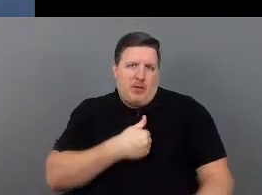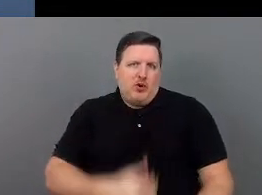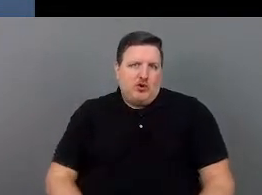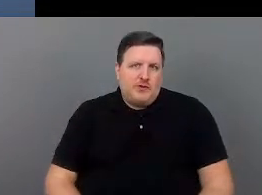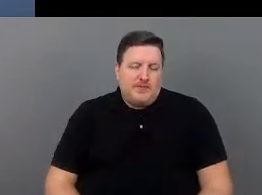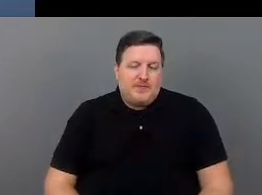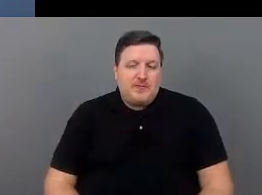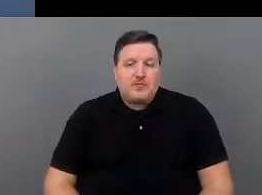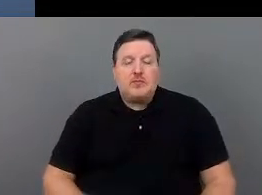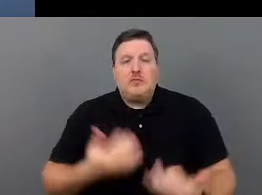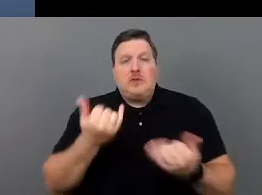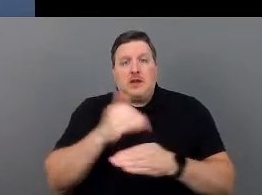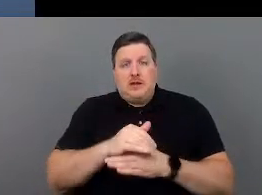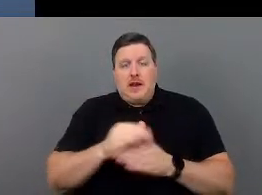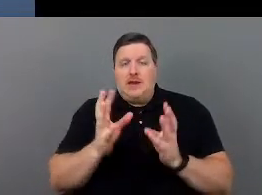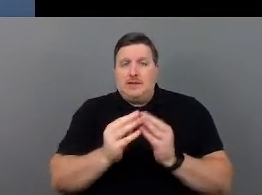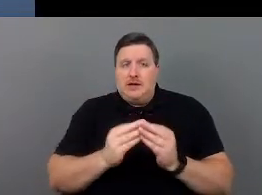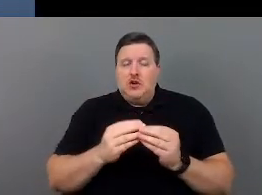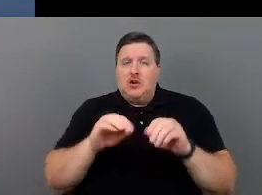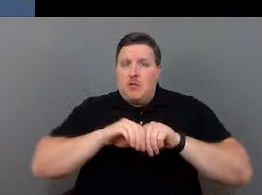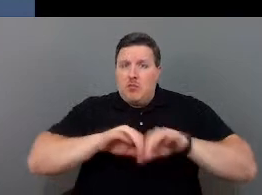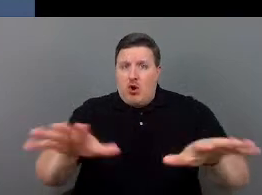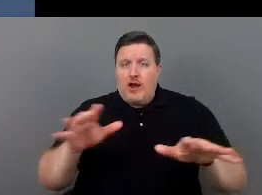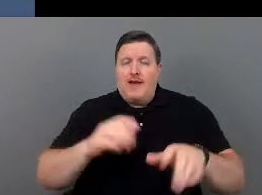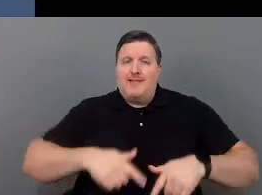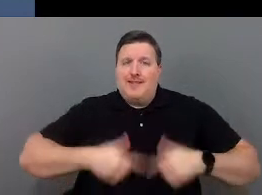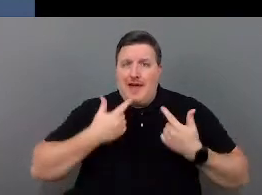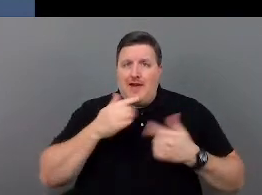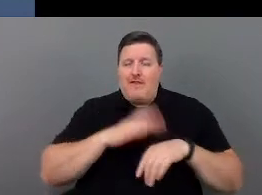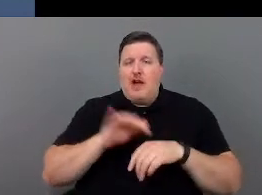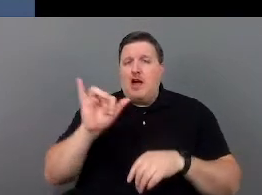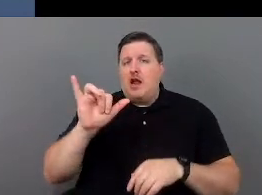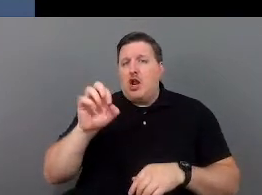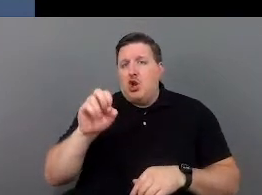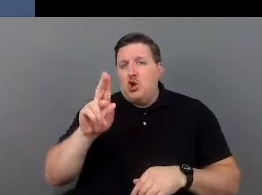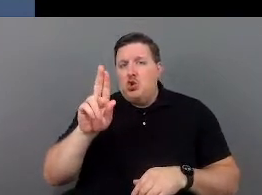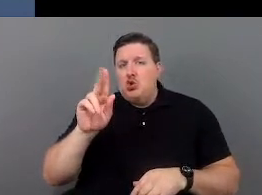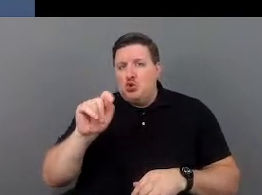WEBSITE AND TONIGHT'S HEARING IS BEING BROADCAST LIVE FROM THE CITY'S YouTube CHANNEL, AS WELL AS